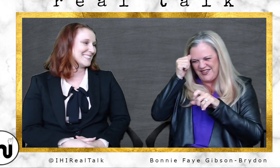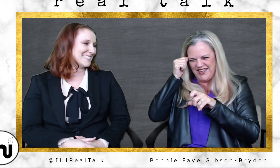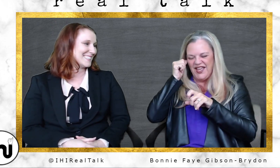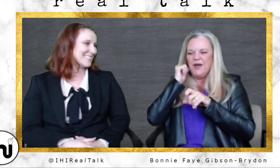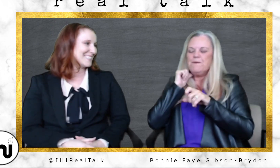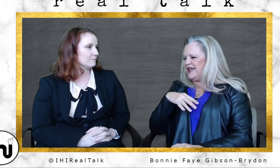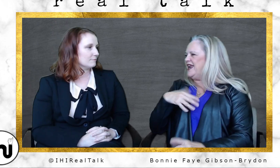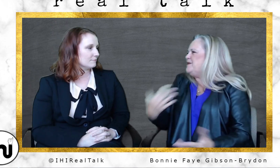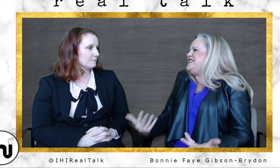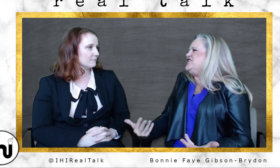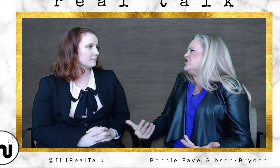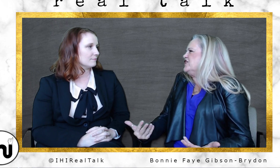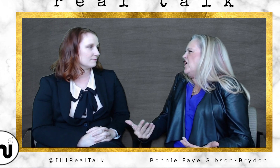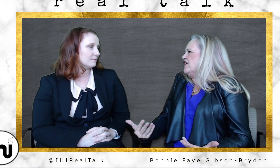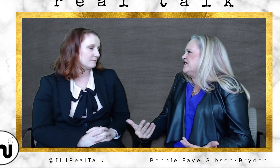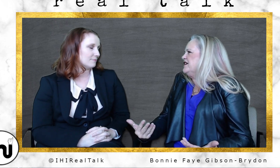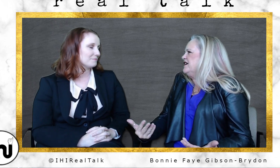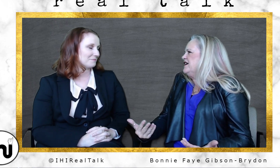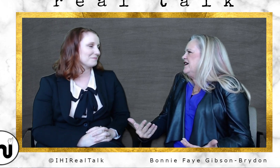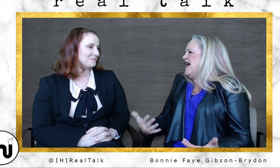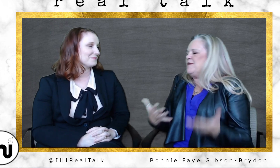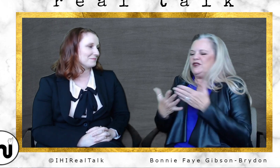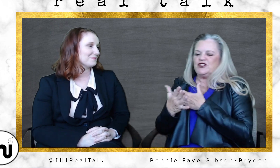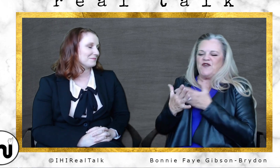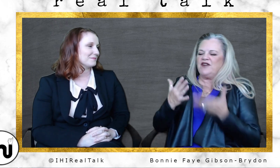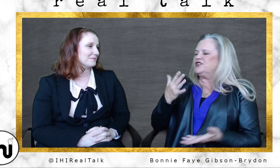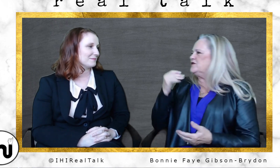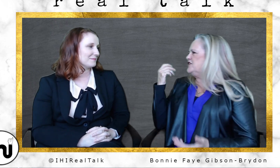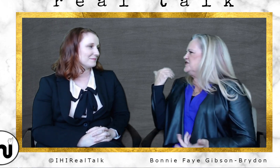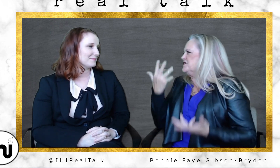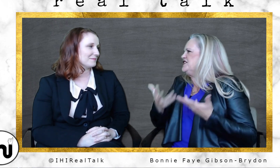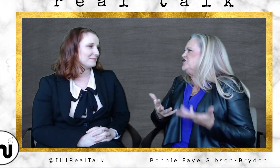And I'm a teacher at heart. I mean, there's five generations of teachers in